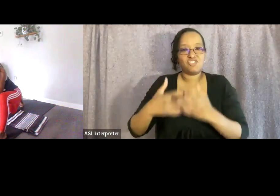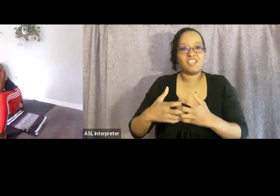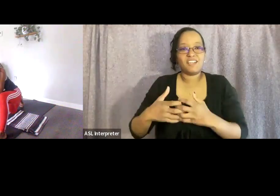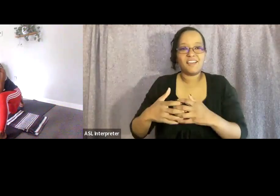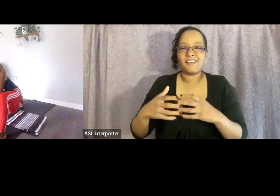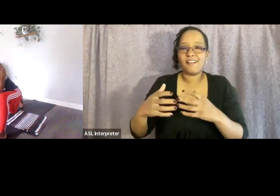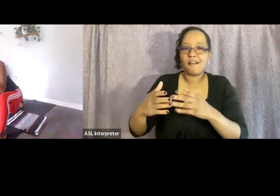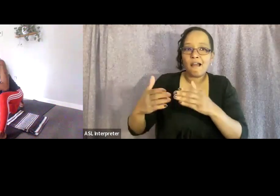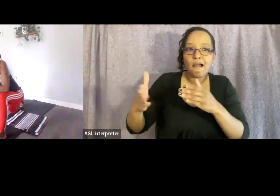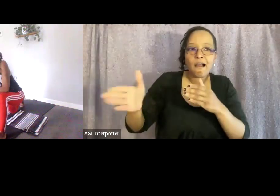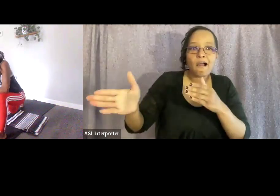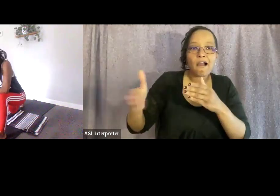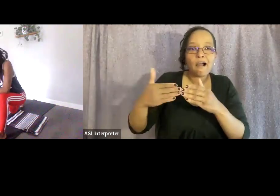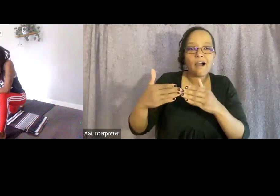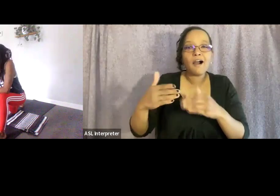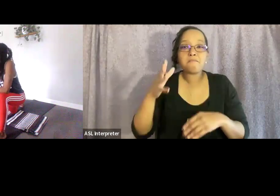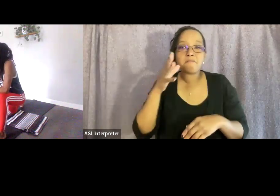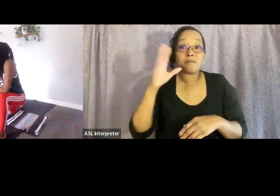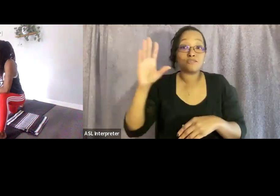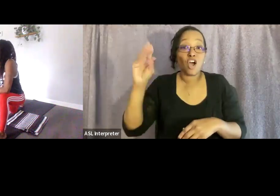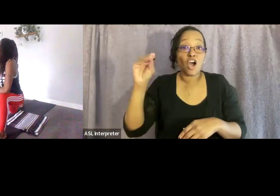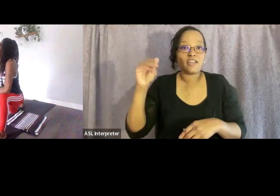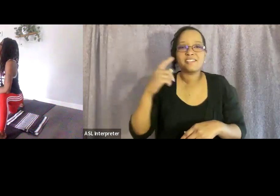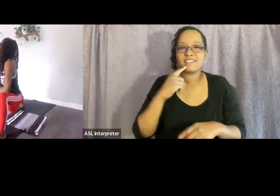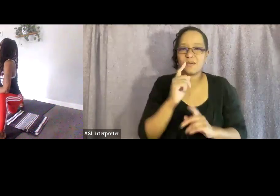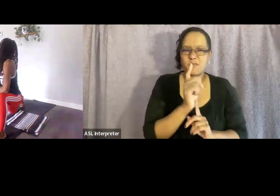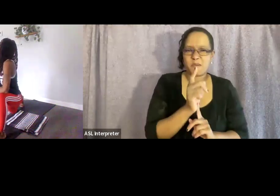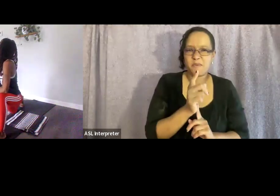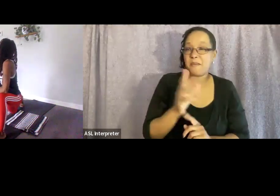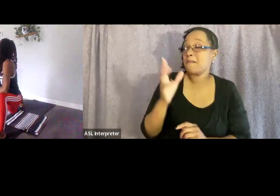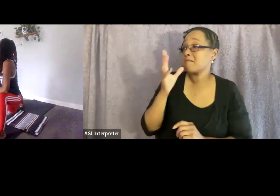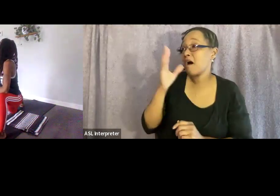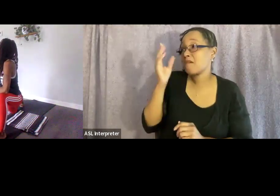Just one moment. Mom? Hmm? I'm teaching. Oh, sorry.